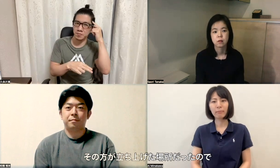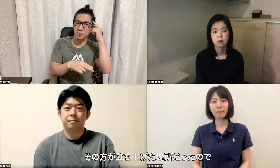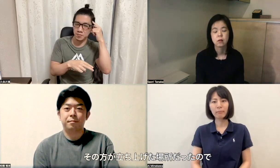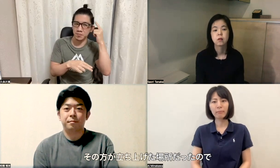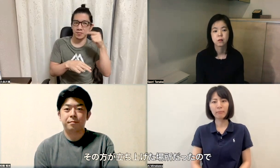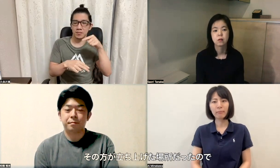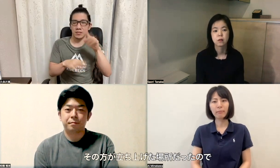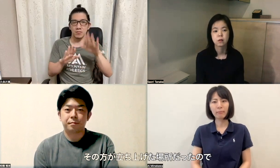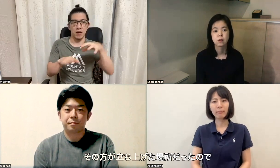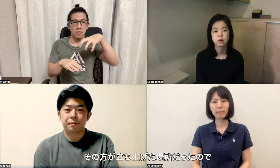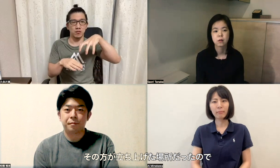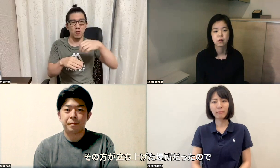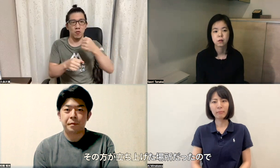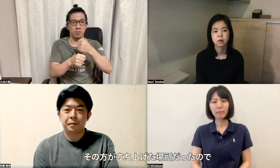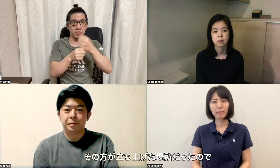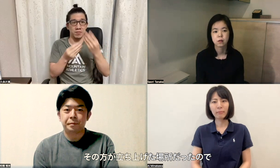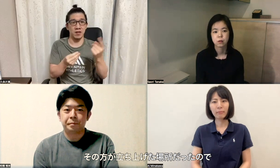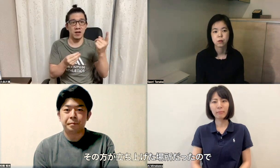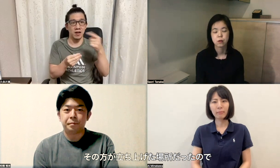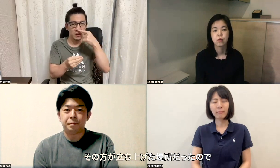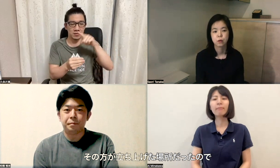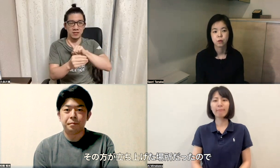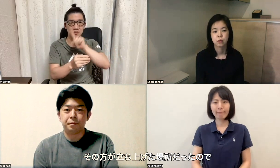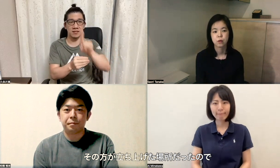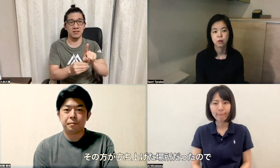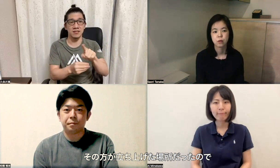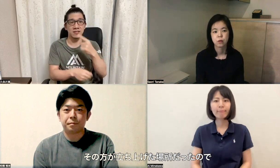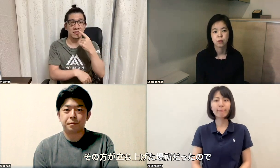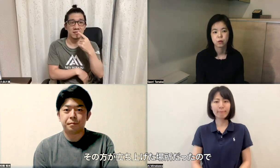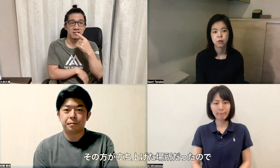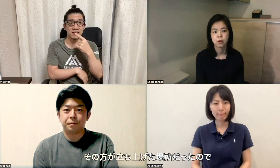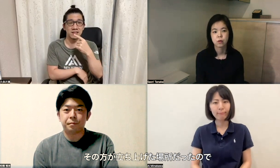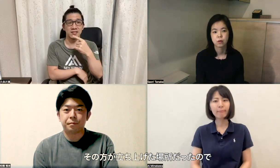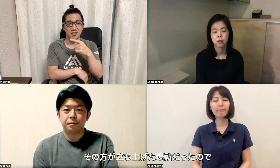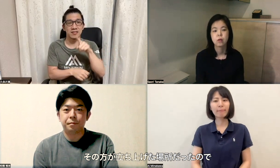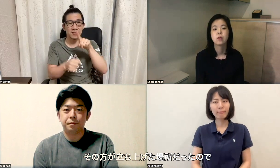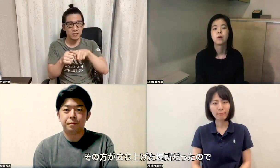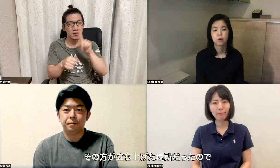That was where she had started the place,